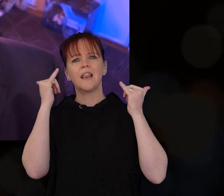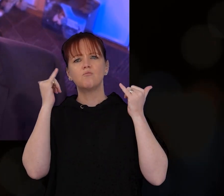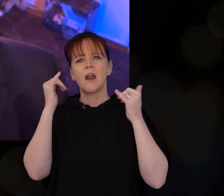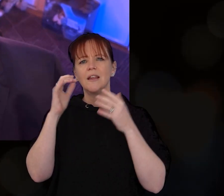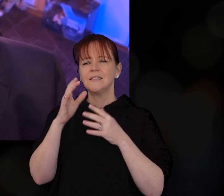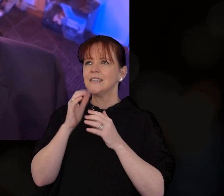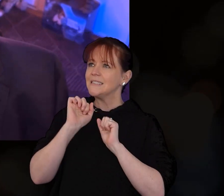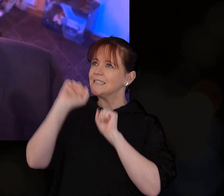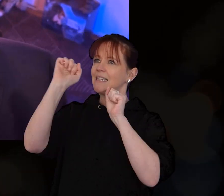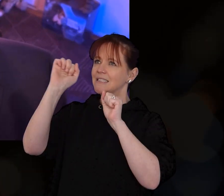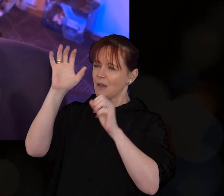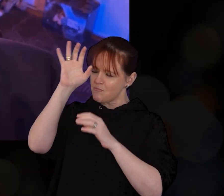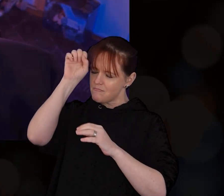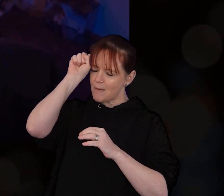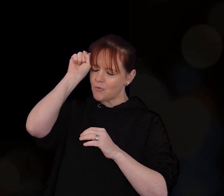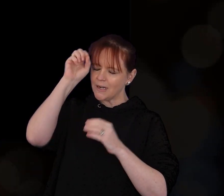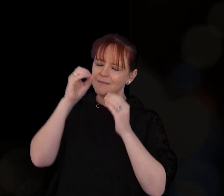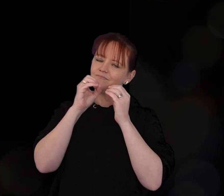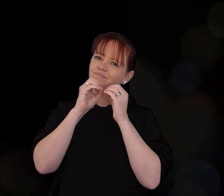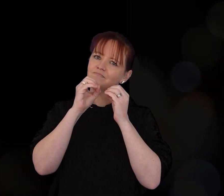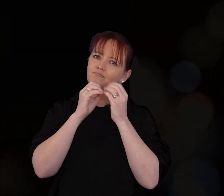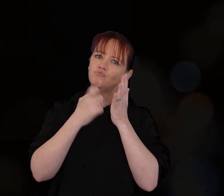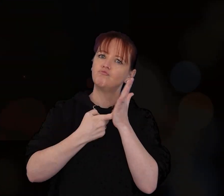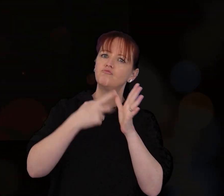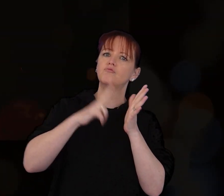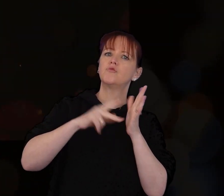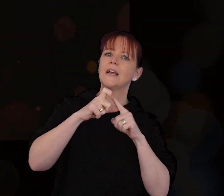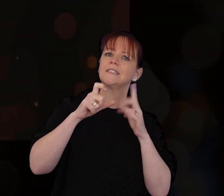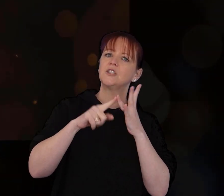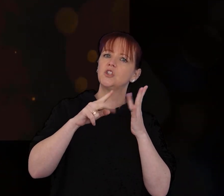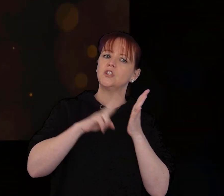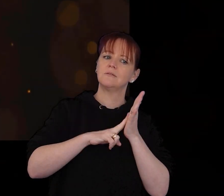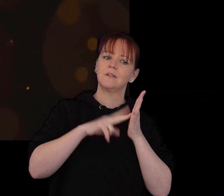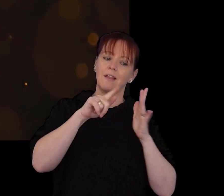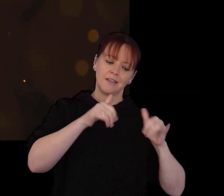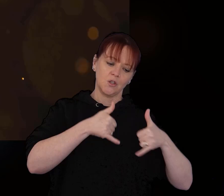this one's for you. EPIC MUSIC